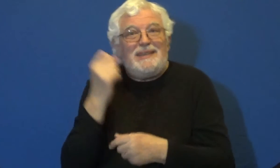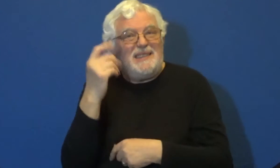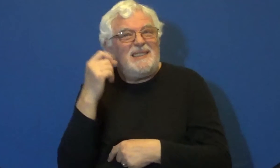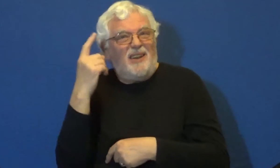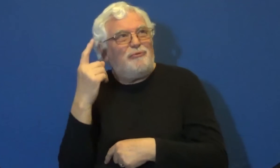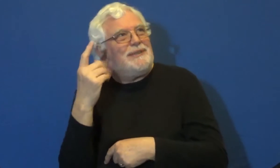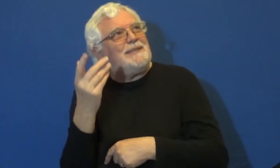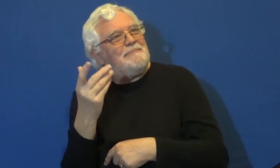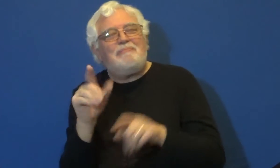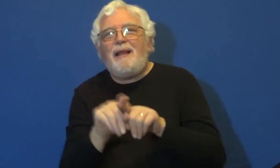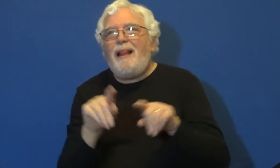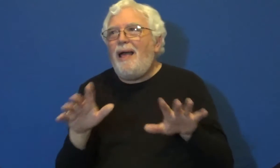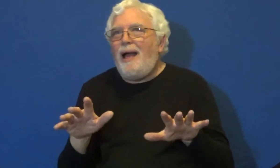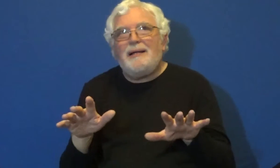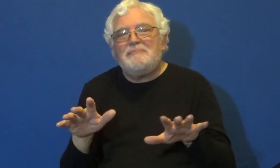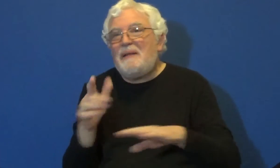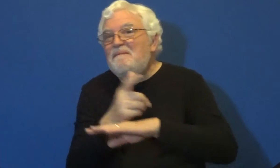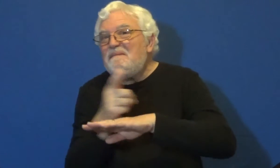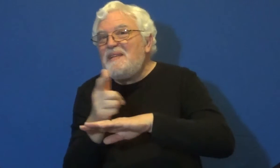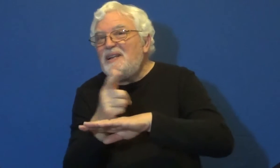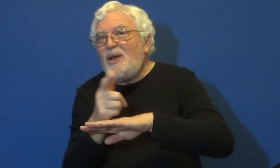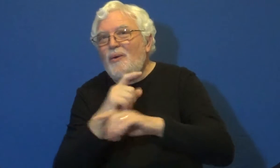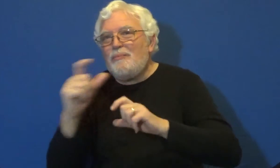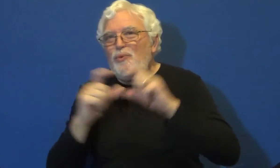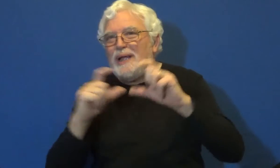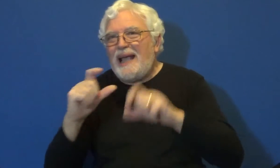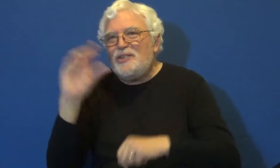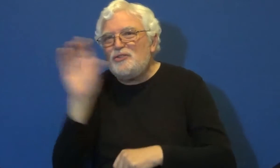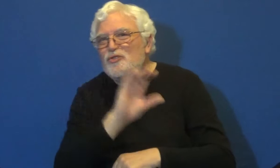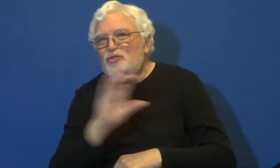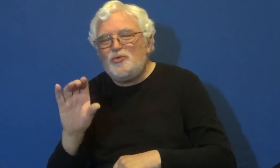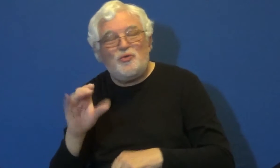like video communications and working from home.